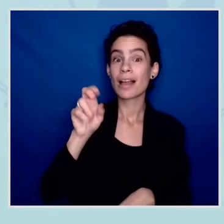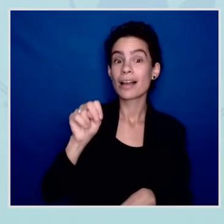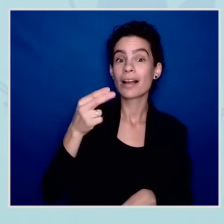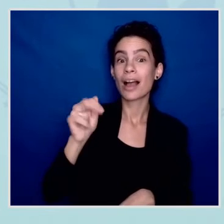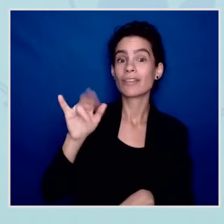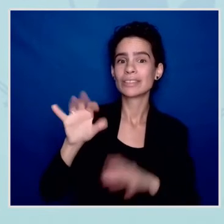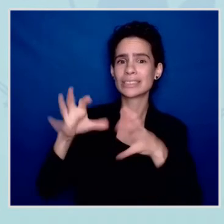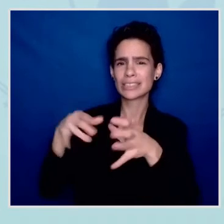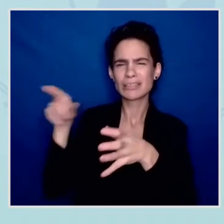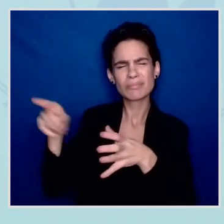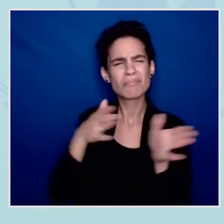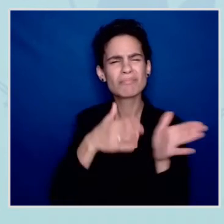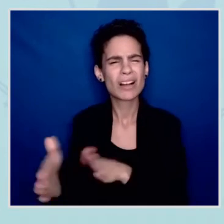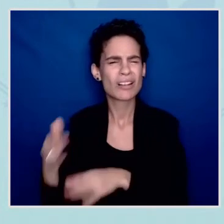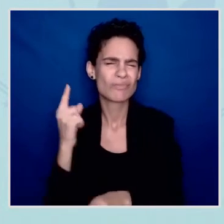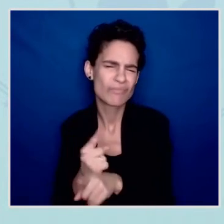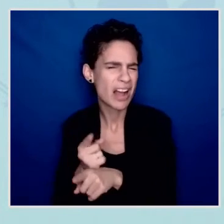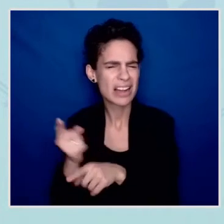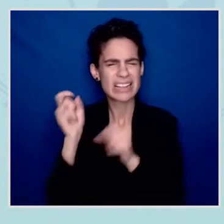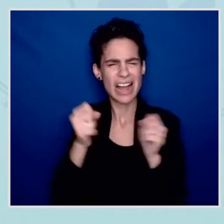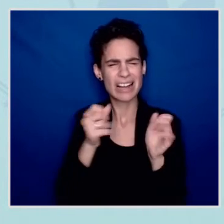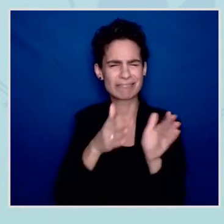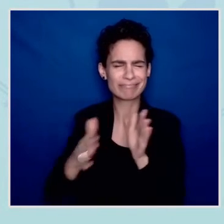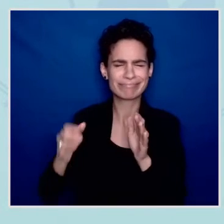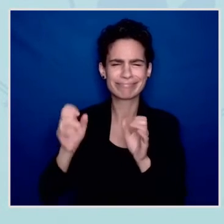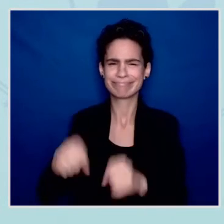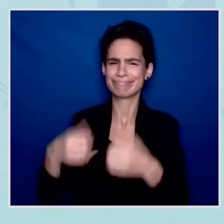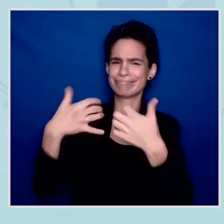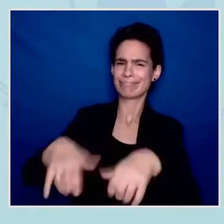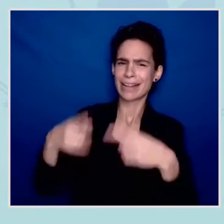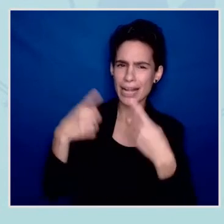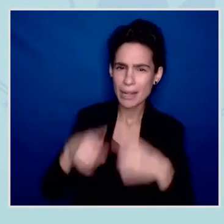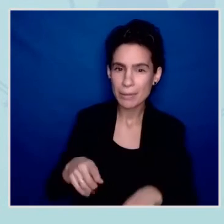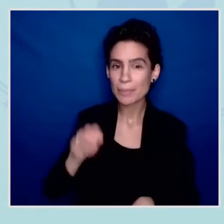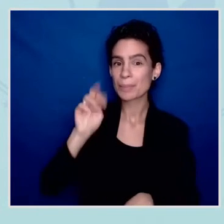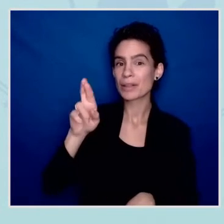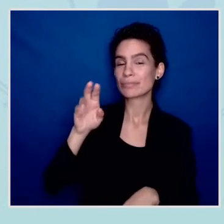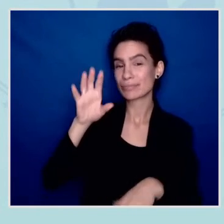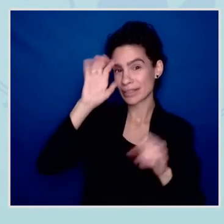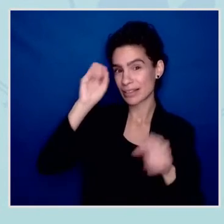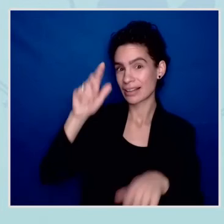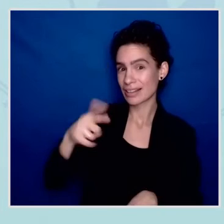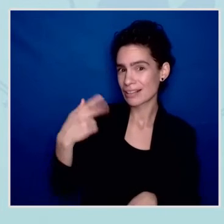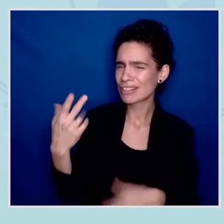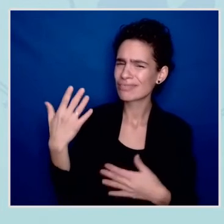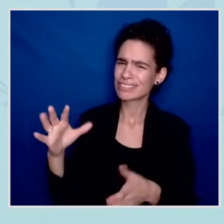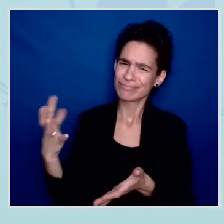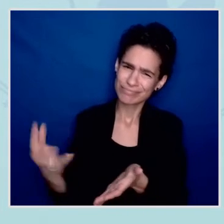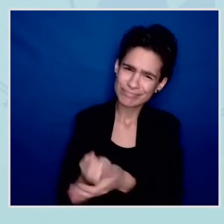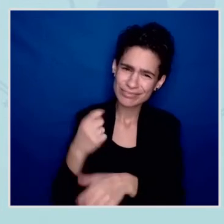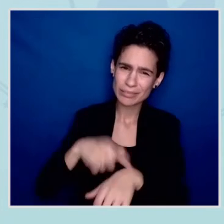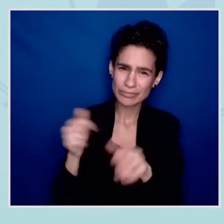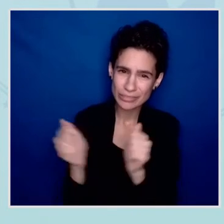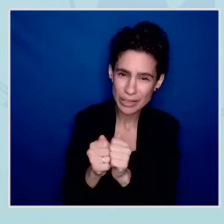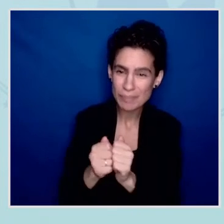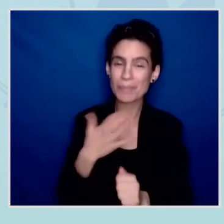TO HELP GET THOSE PEOPLE INTO THOSE GOOD JOBS THIS TEAM, THE BIDEN/HARRIS TEAM HAS THE PLANS